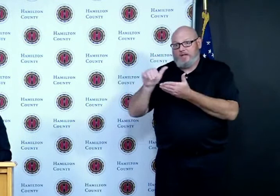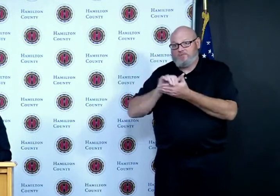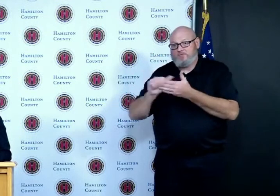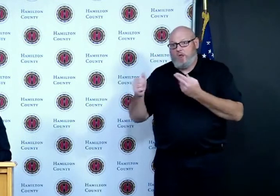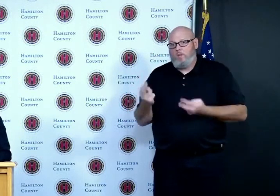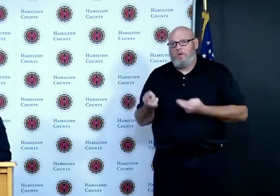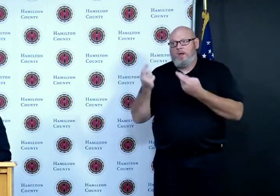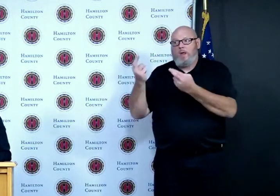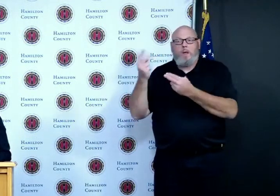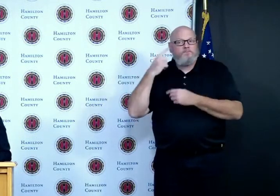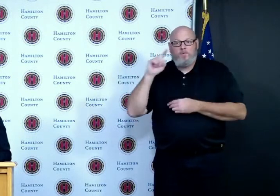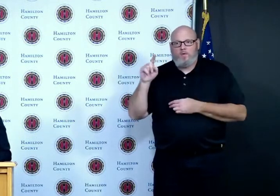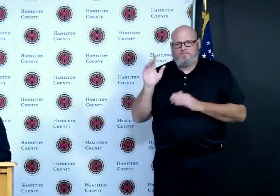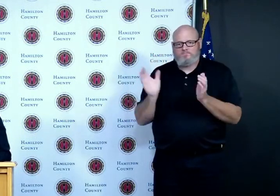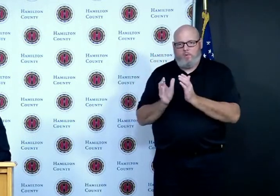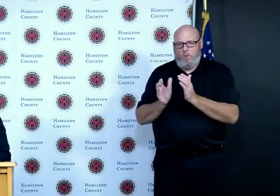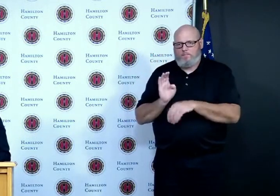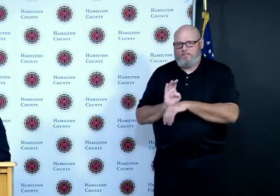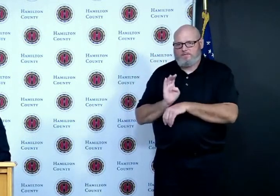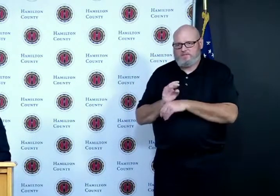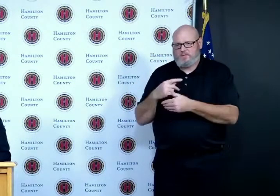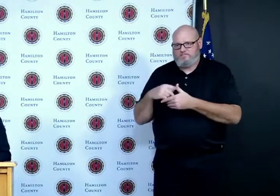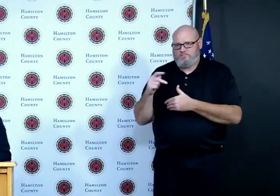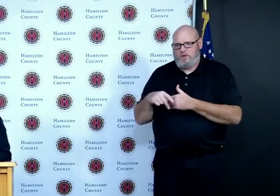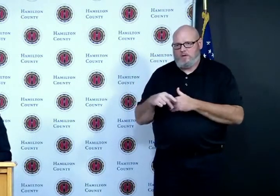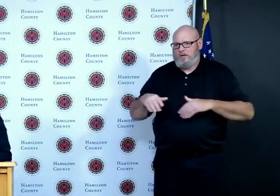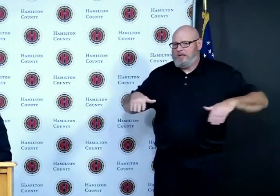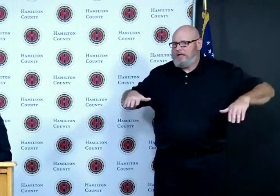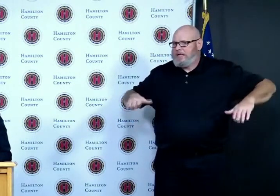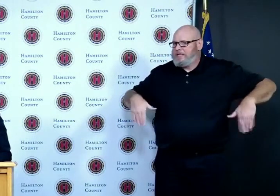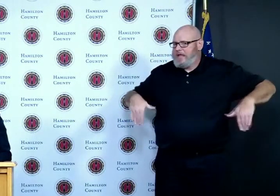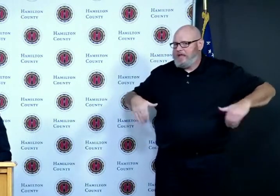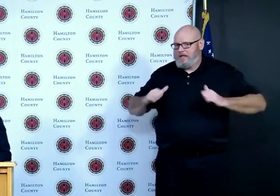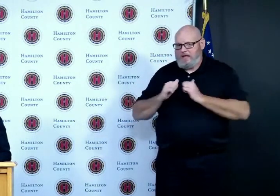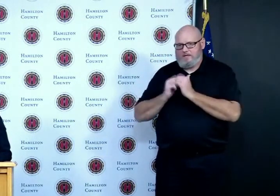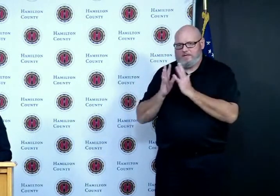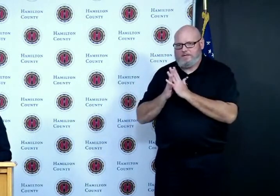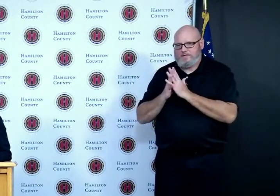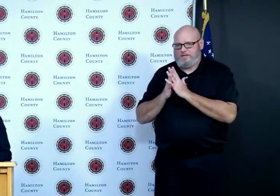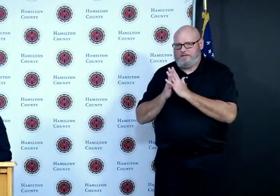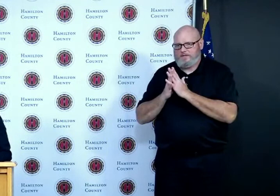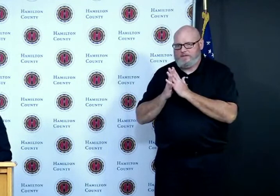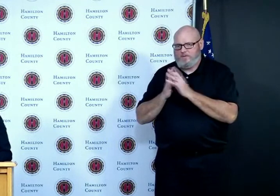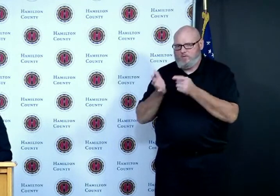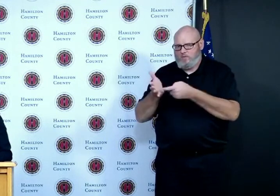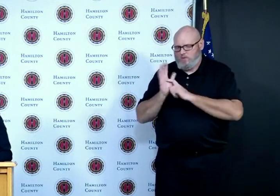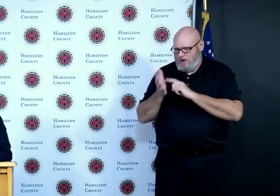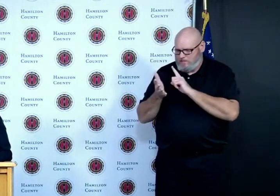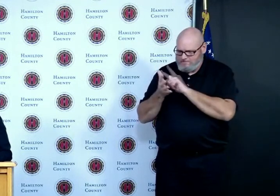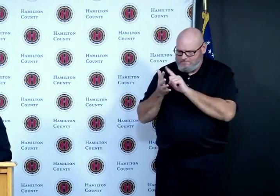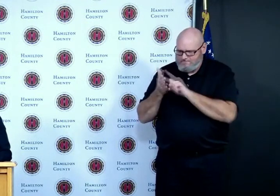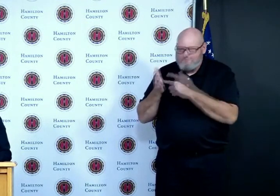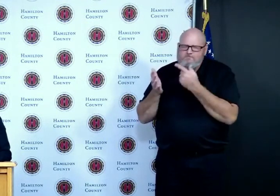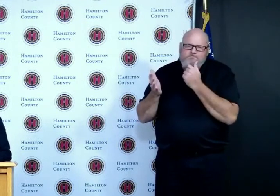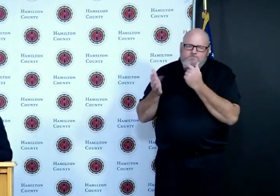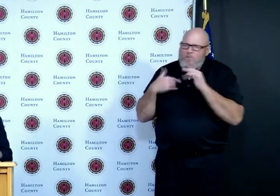have not finalized the criteria or eligibility yet we are taking a look at our previous two